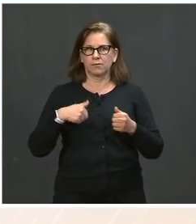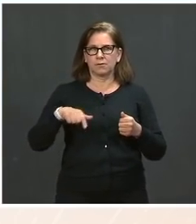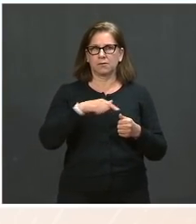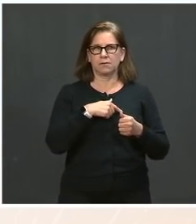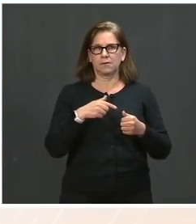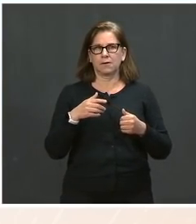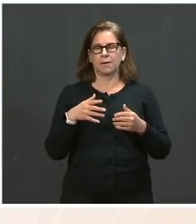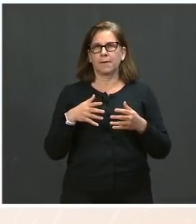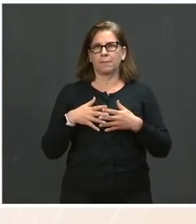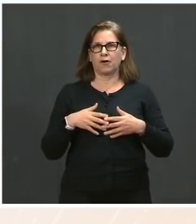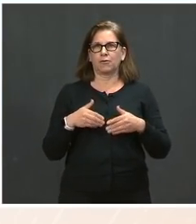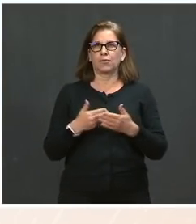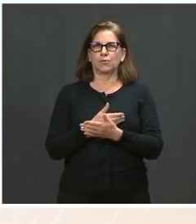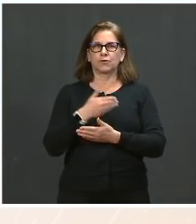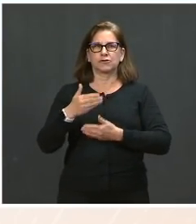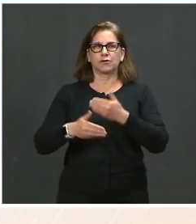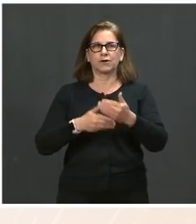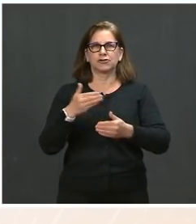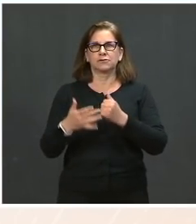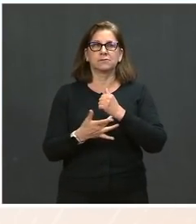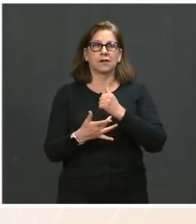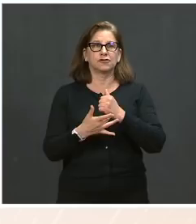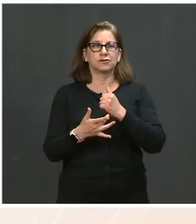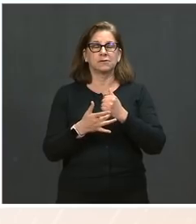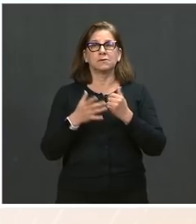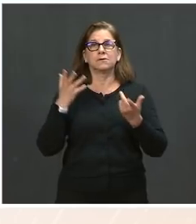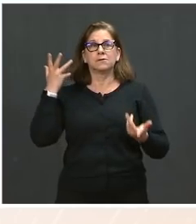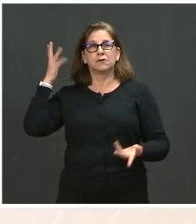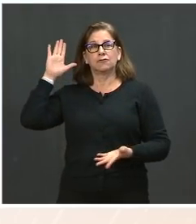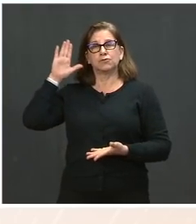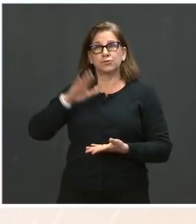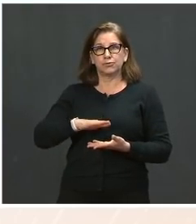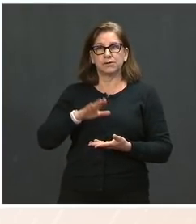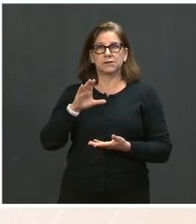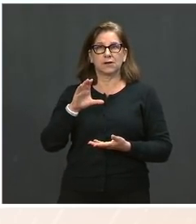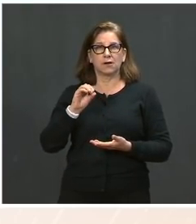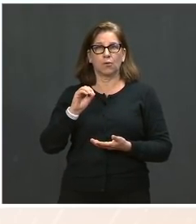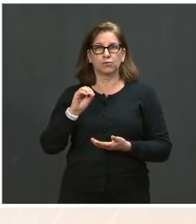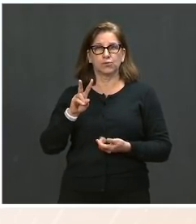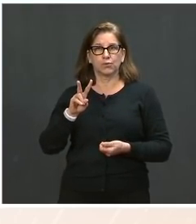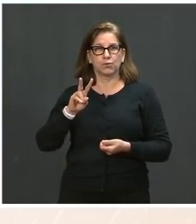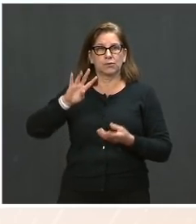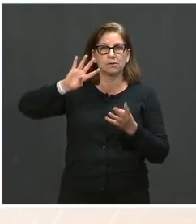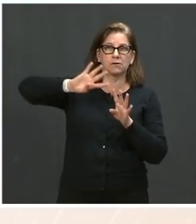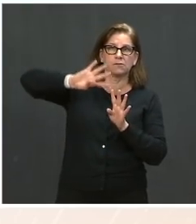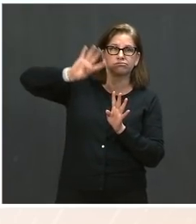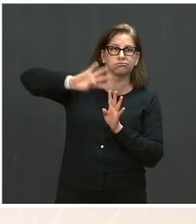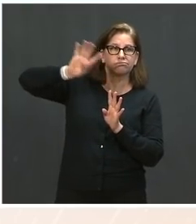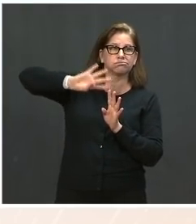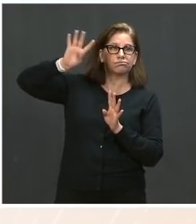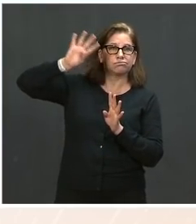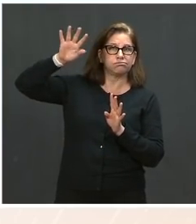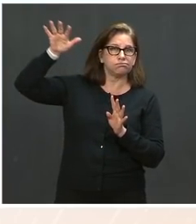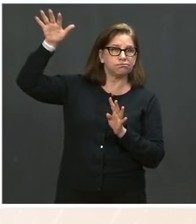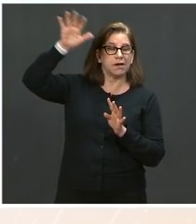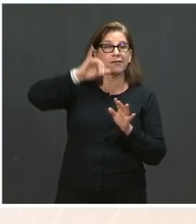that will reduce CO2 emissions from that kind of baseline power. Those jobs, in those kinds of technologies,